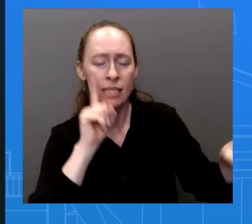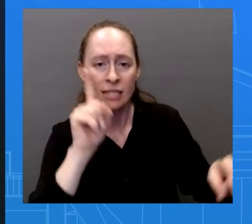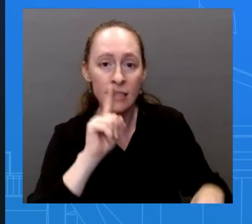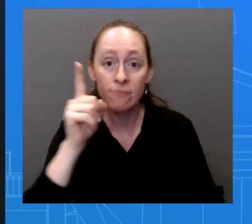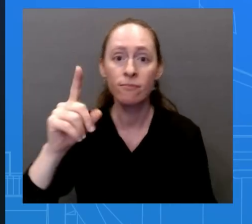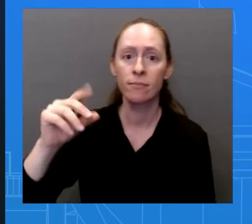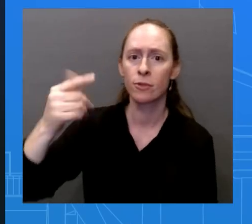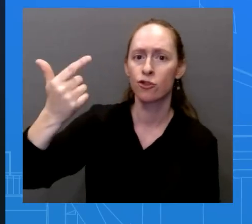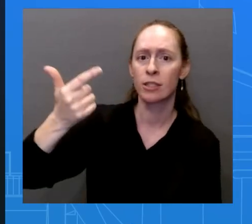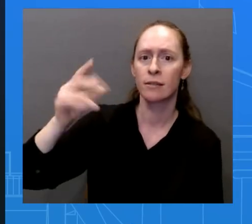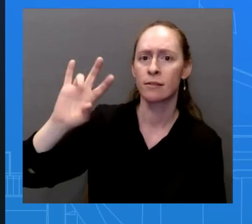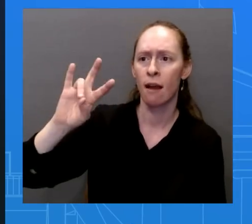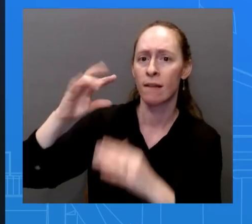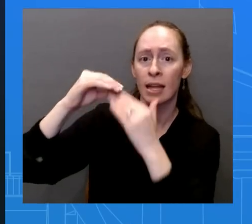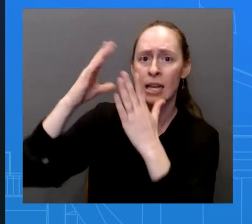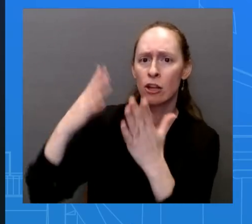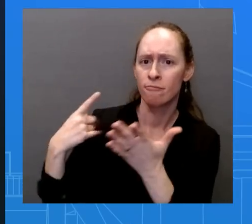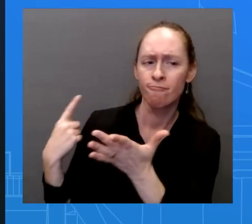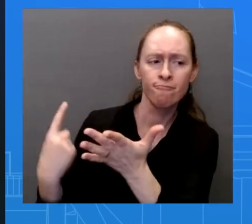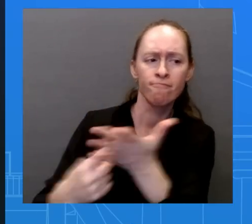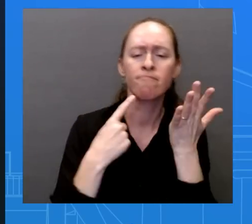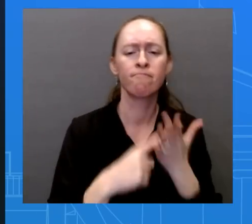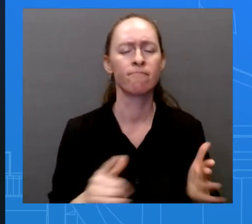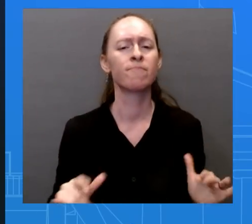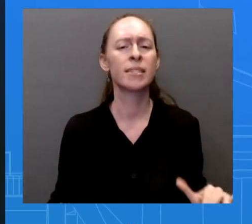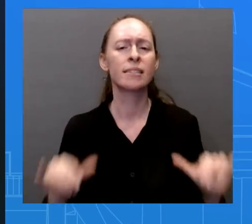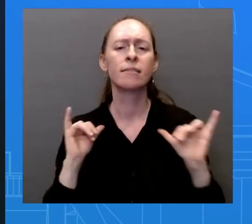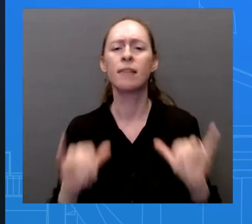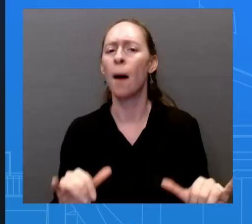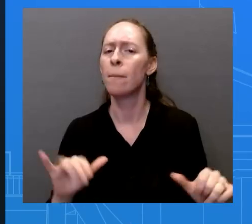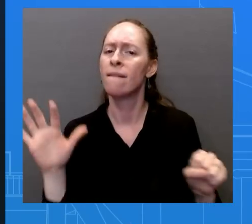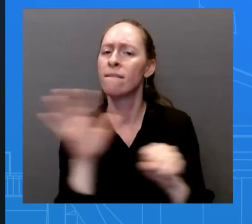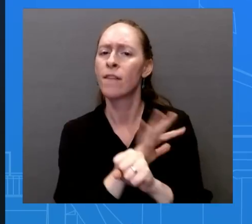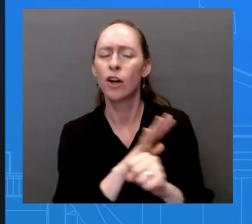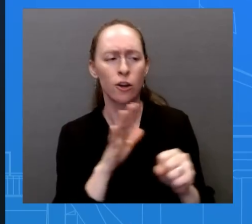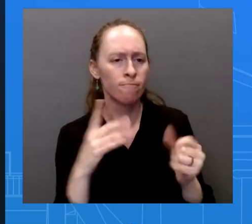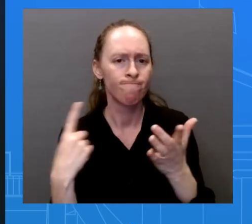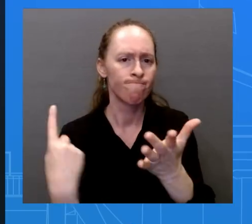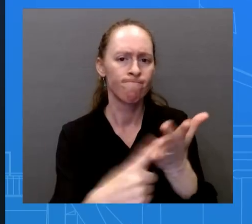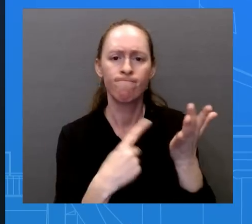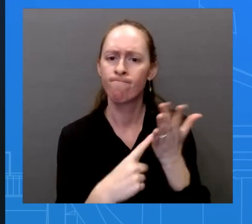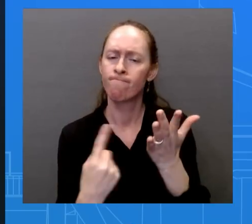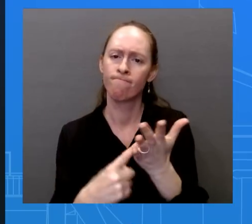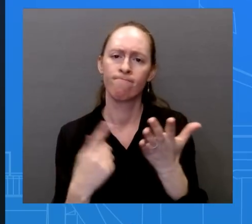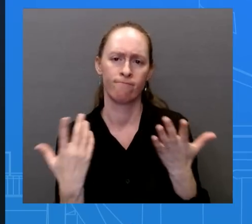It is important for this alliance to stick together. But you heard you -- I'm sure all of you saw the --